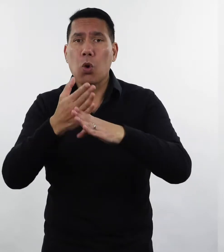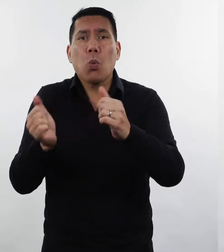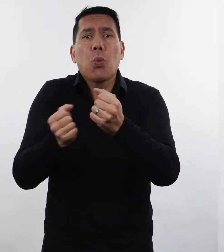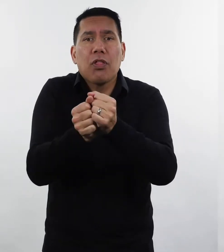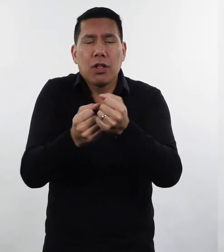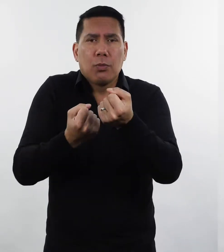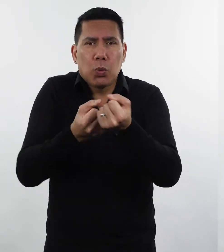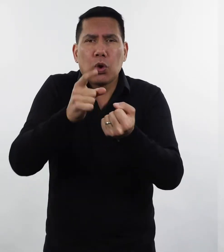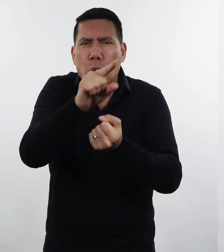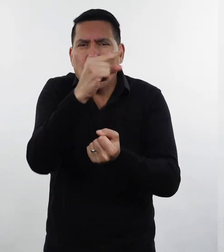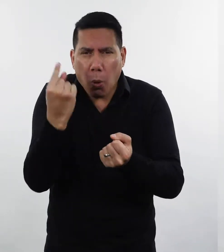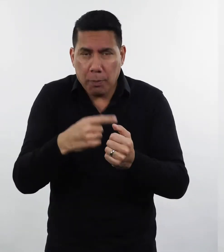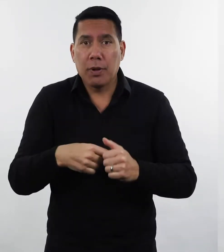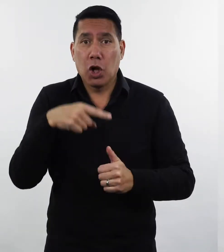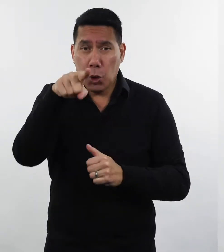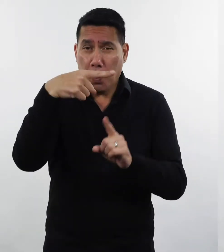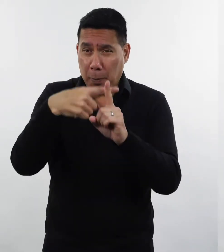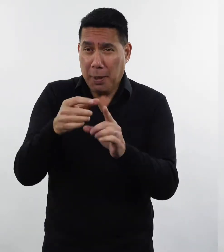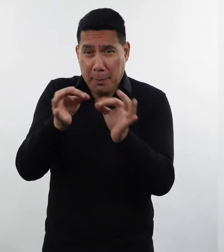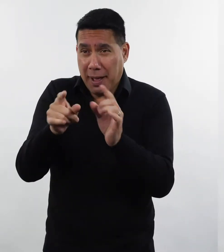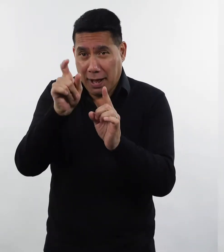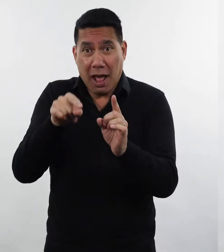You and the planner should use this process to make a plan that is